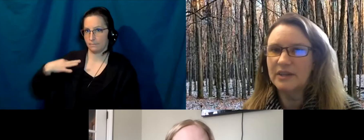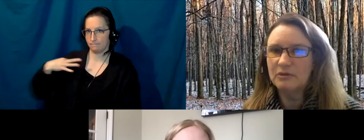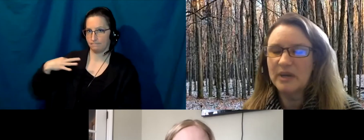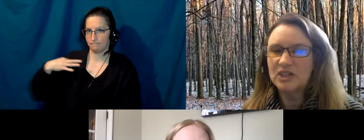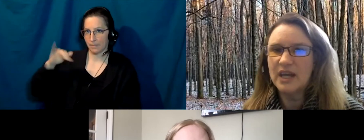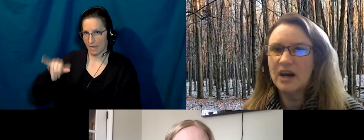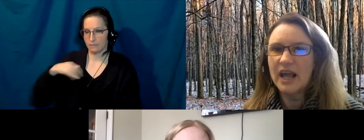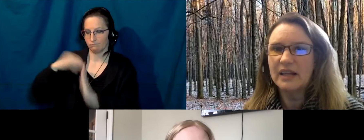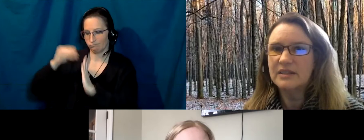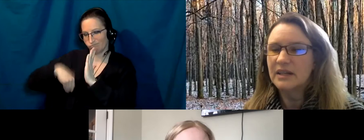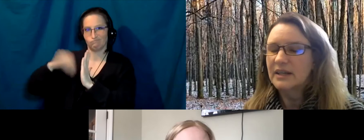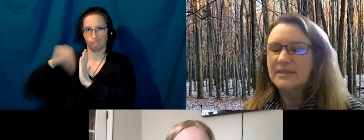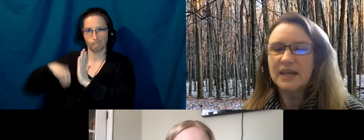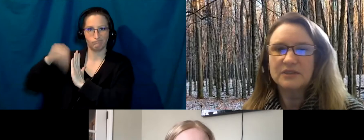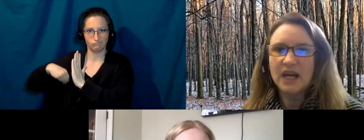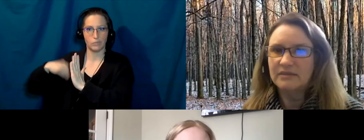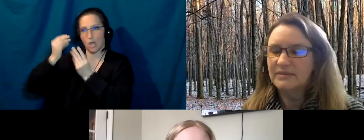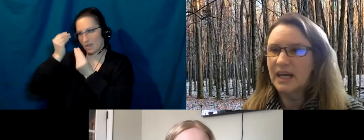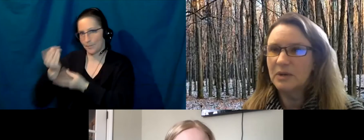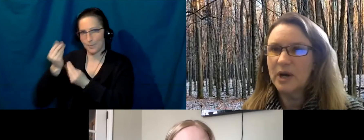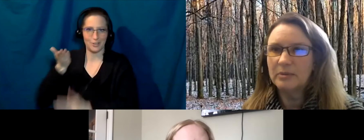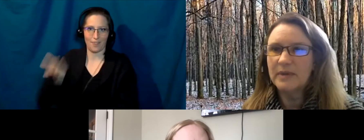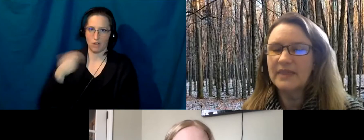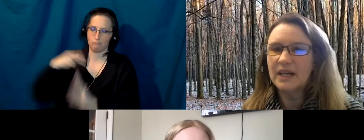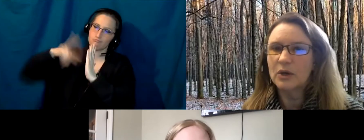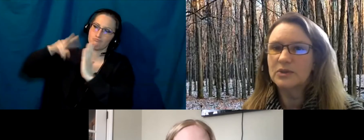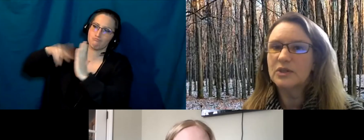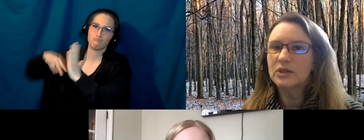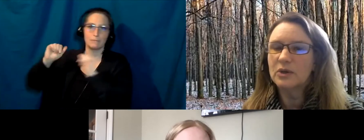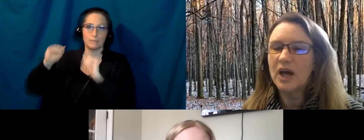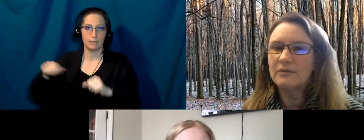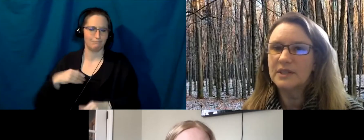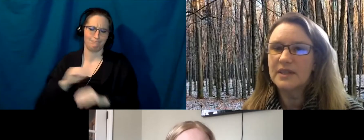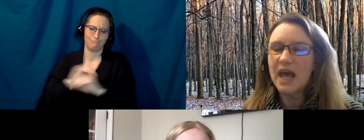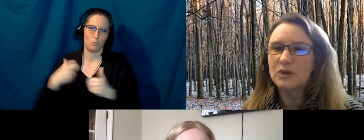information there and that's fine. Not a problem and then it goes to the local office that you